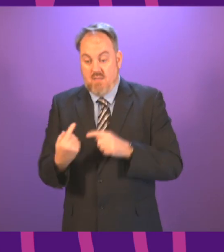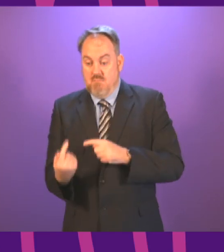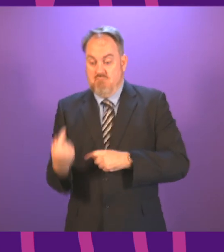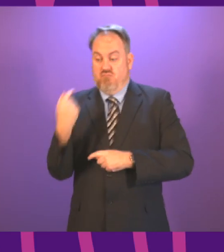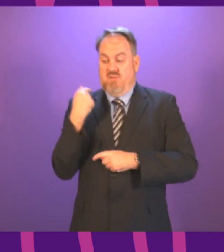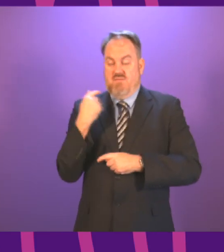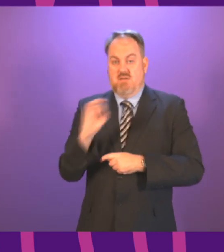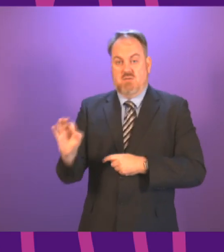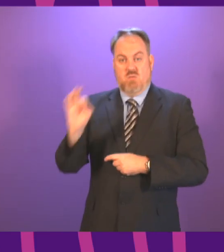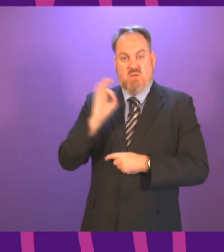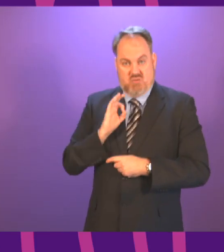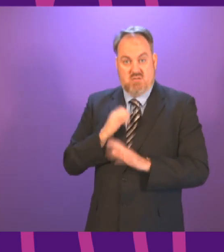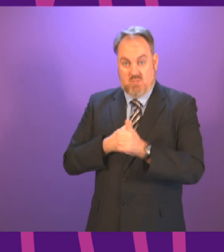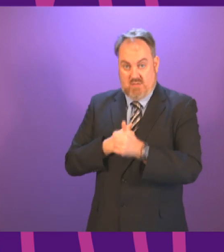earlier points.